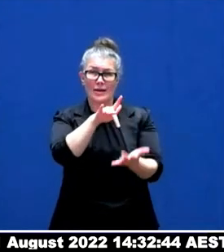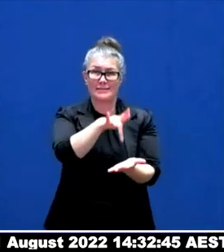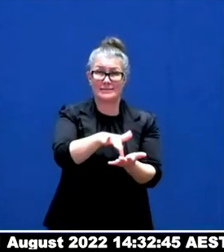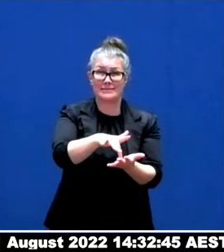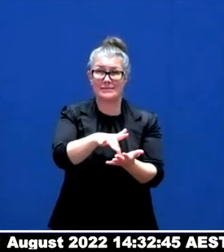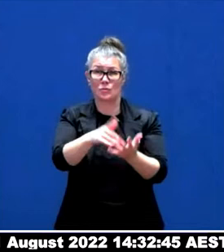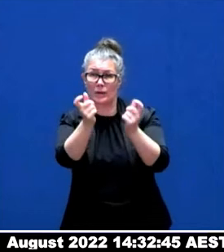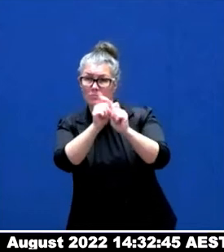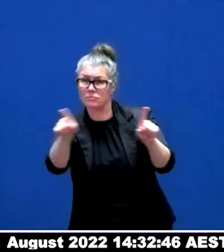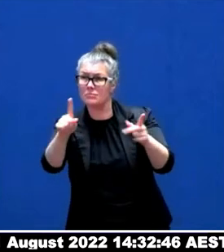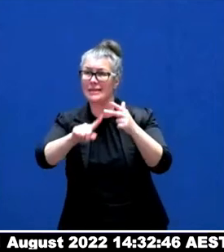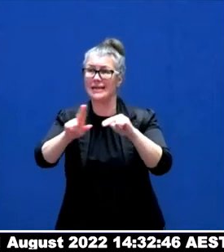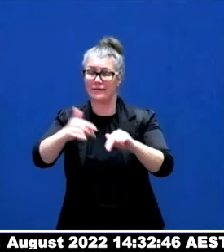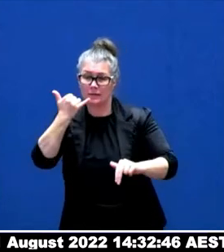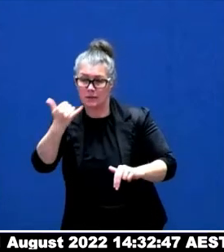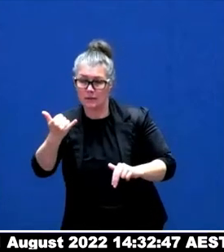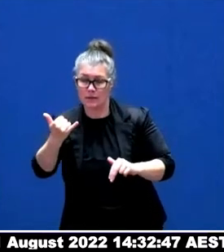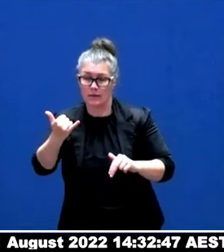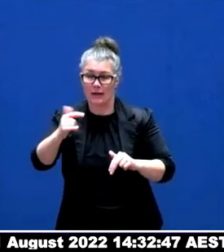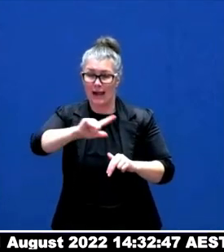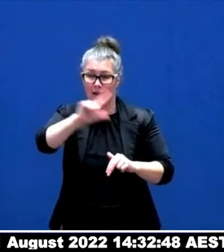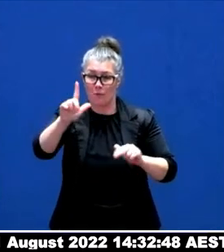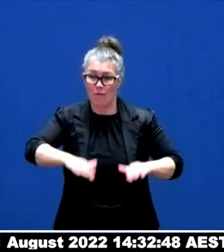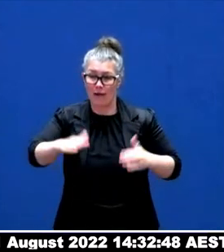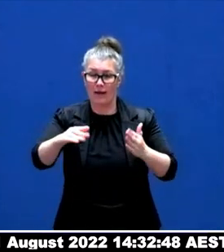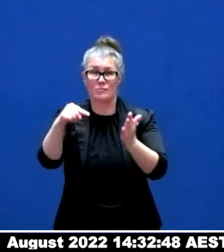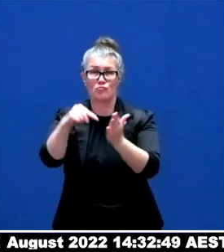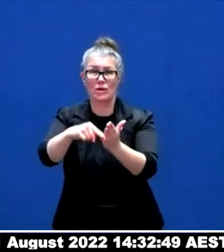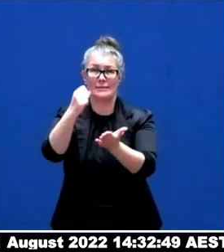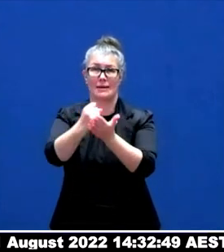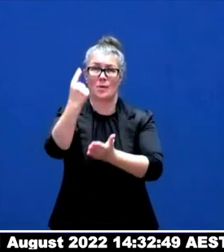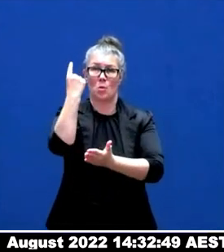floods, press 1, that were then taken to the top of the list so we could identify any